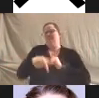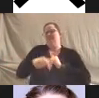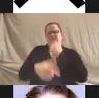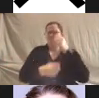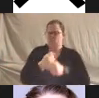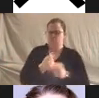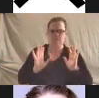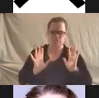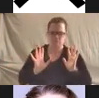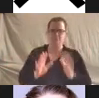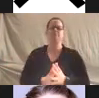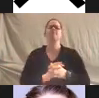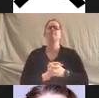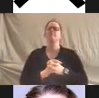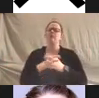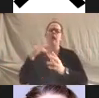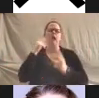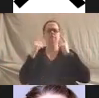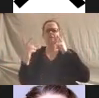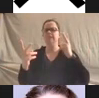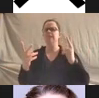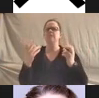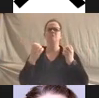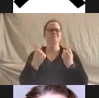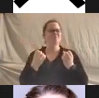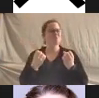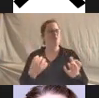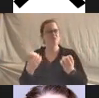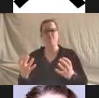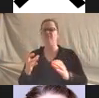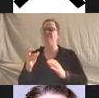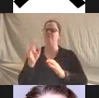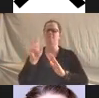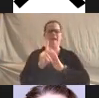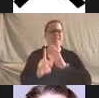And I've seen multiple policy concepts